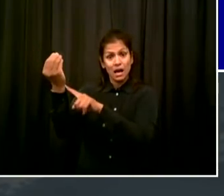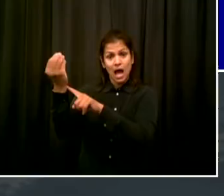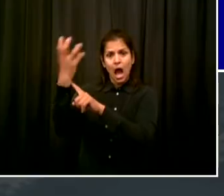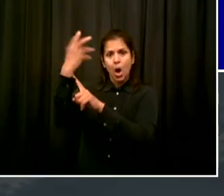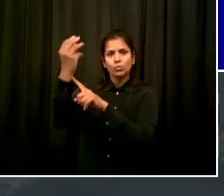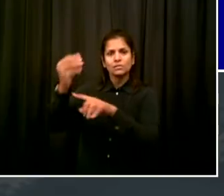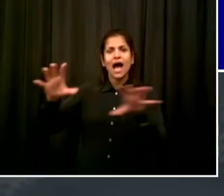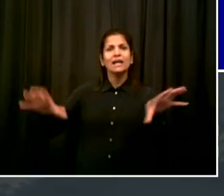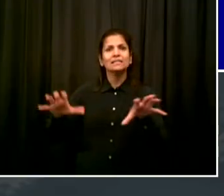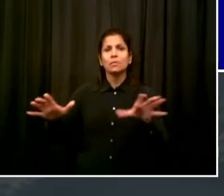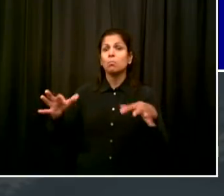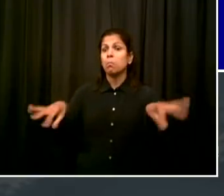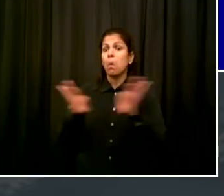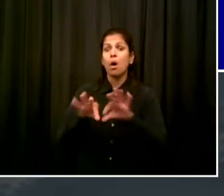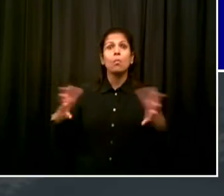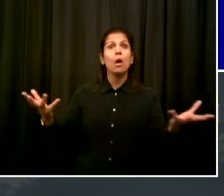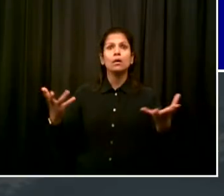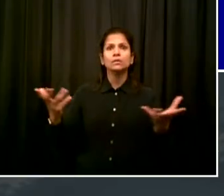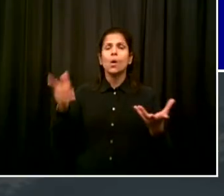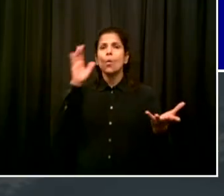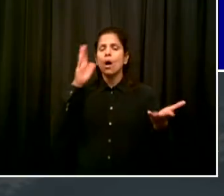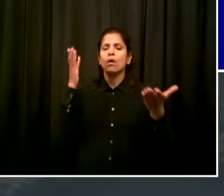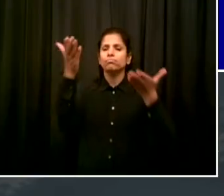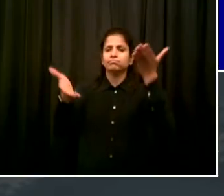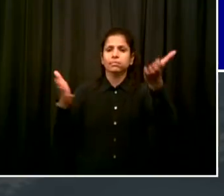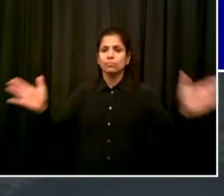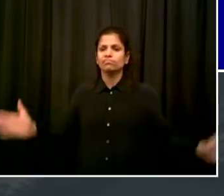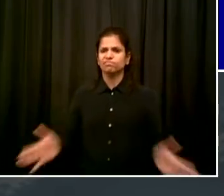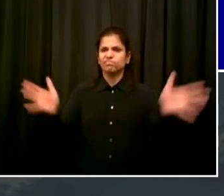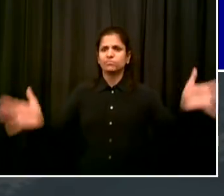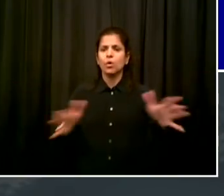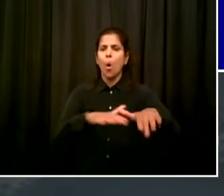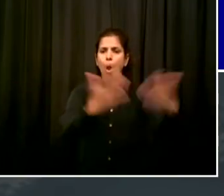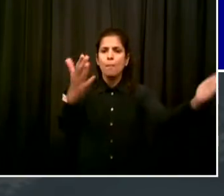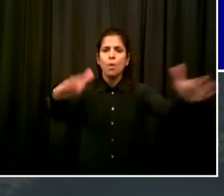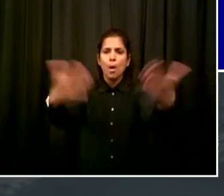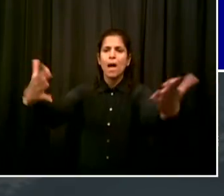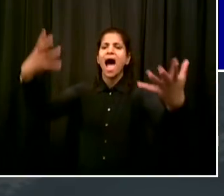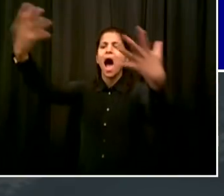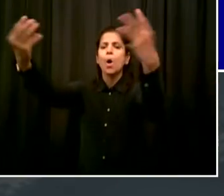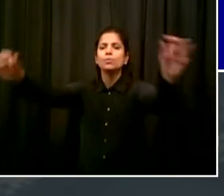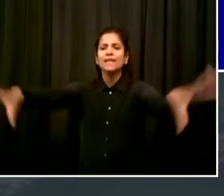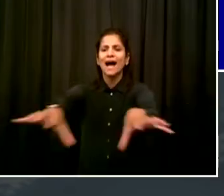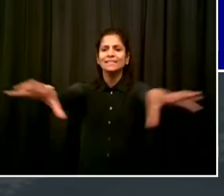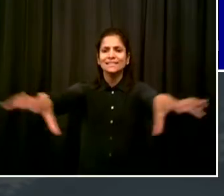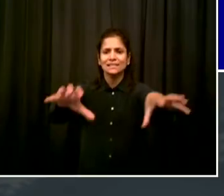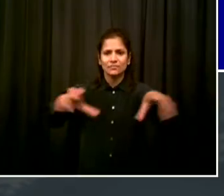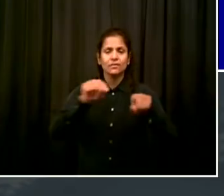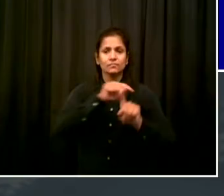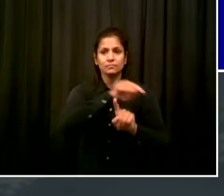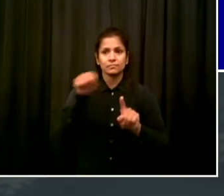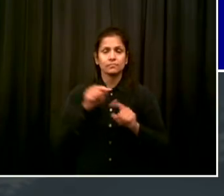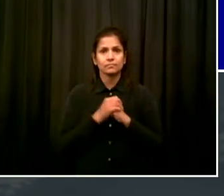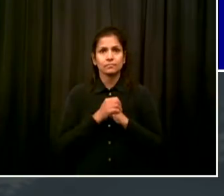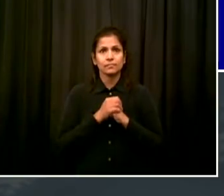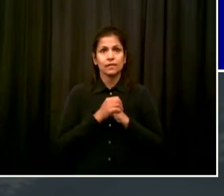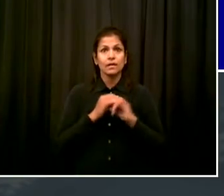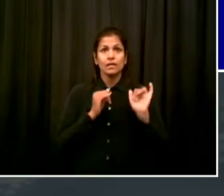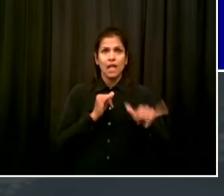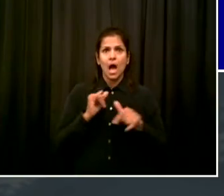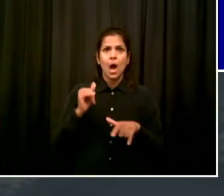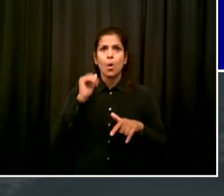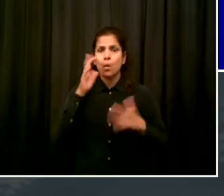FIRT SON